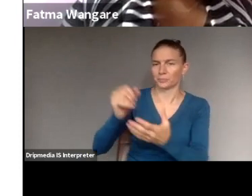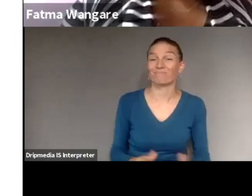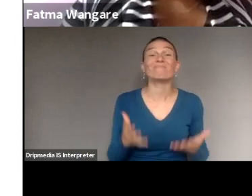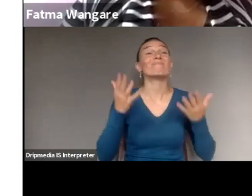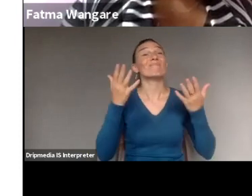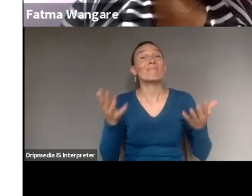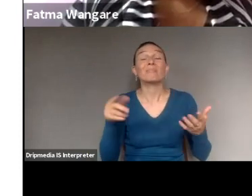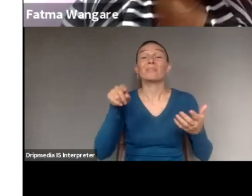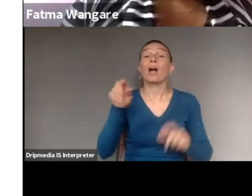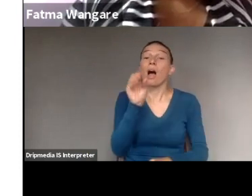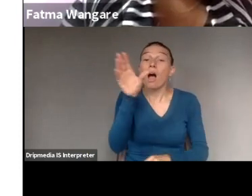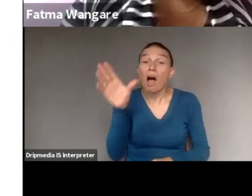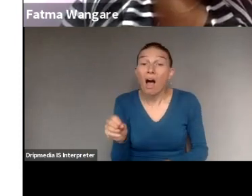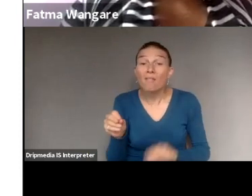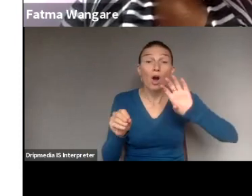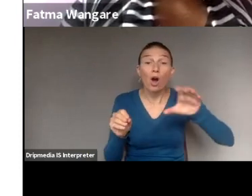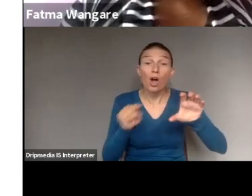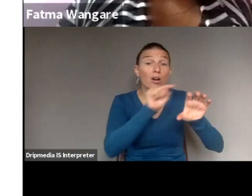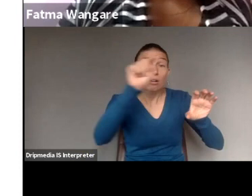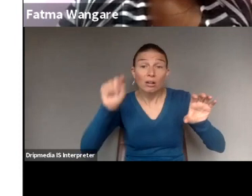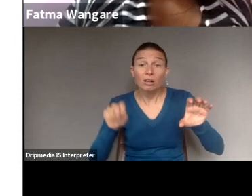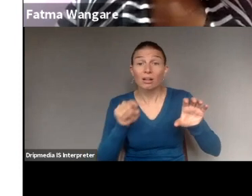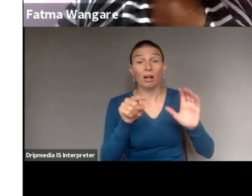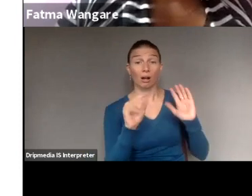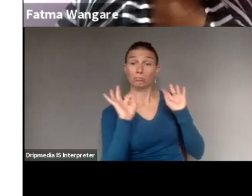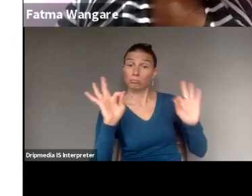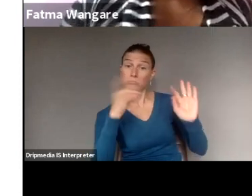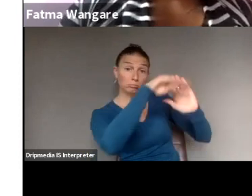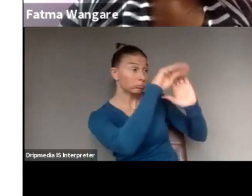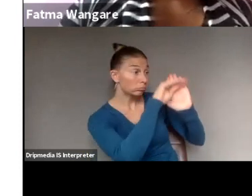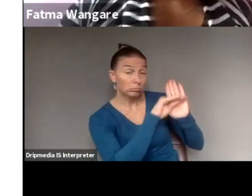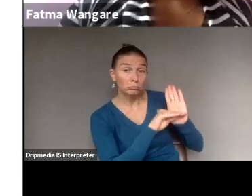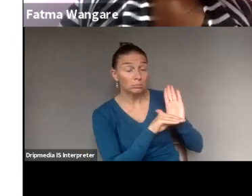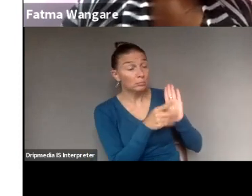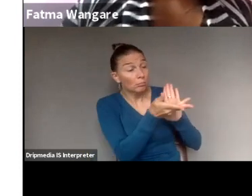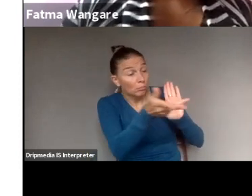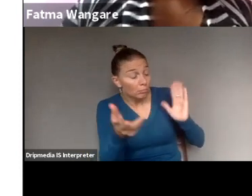making it extremely very difficult for persons with disabilities to access social protection schemes.